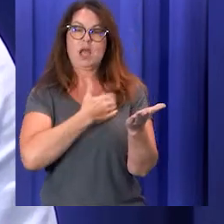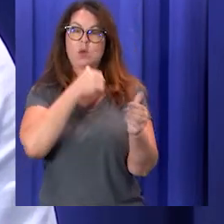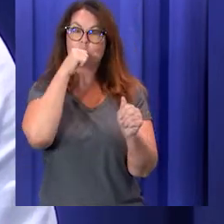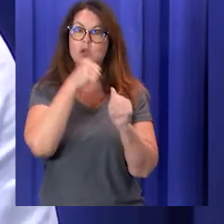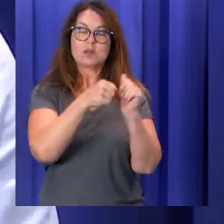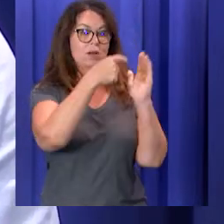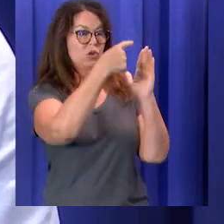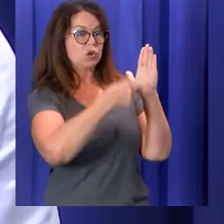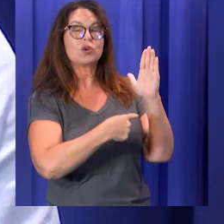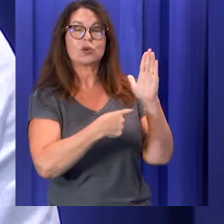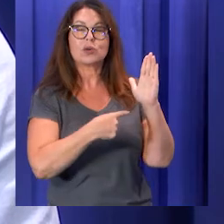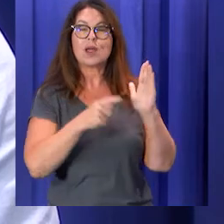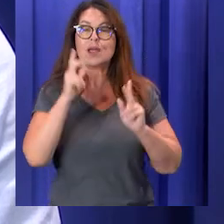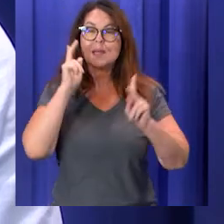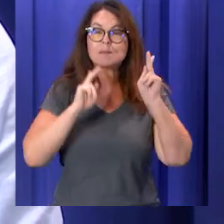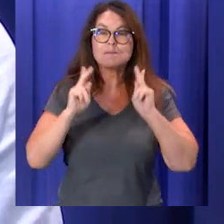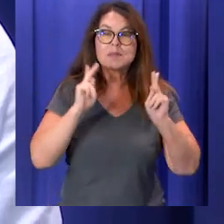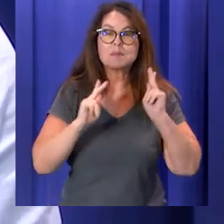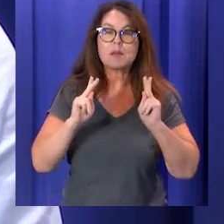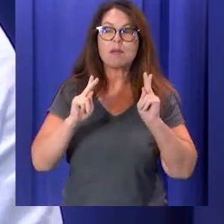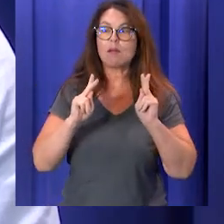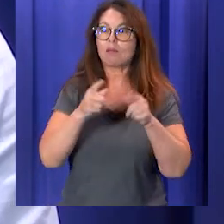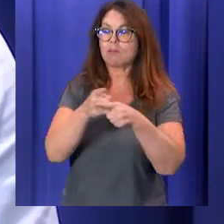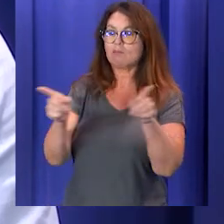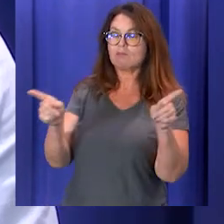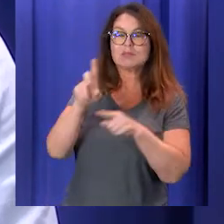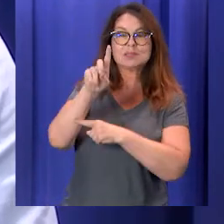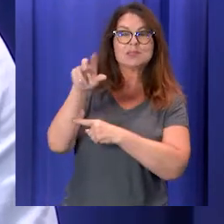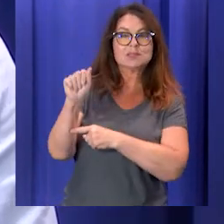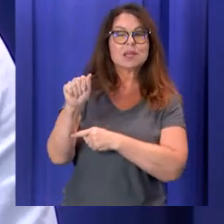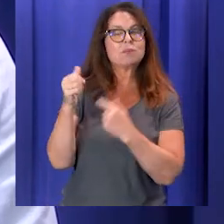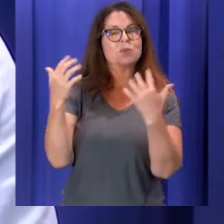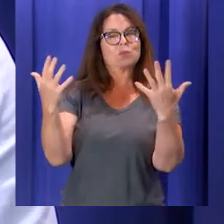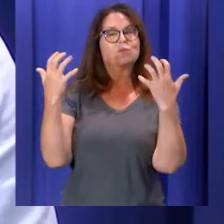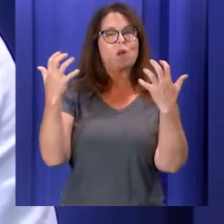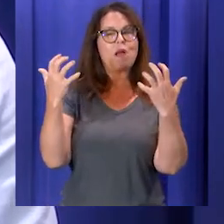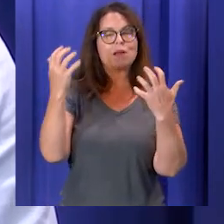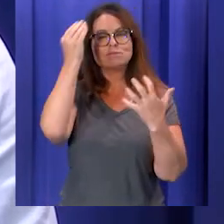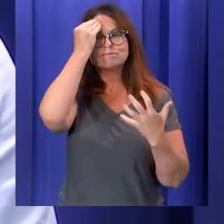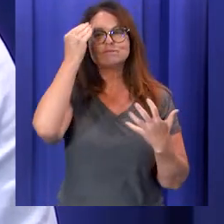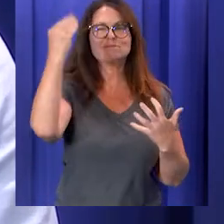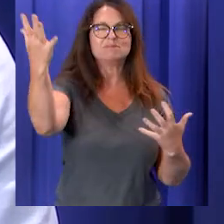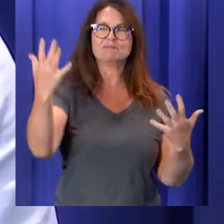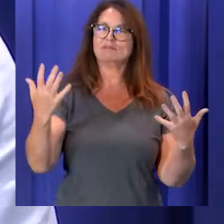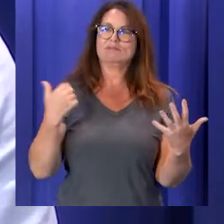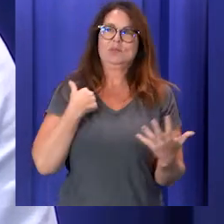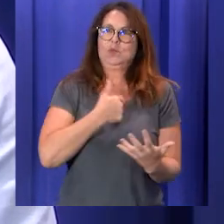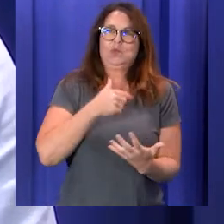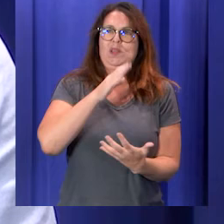have been trying to say for a long time, which is that they are not in the forefront of our decision making, they're not a part